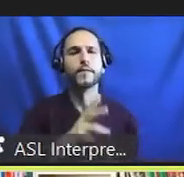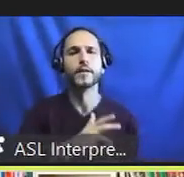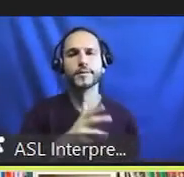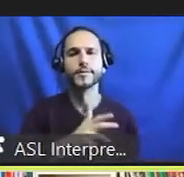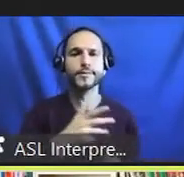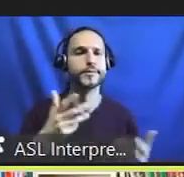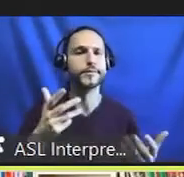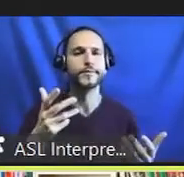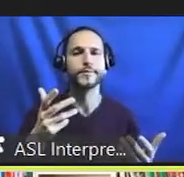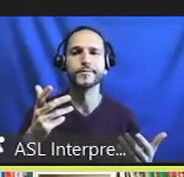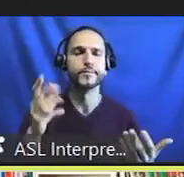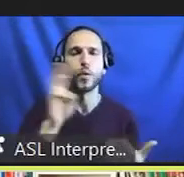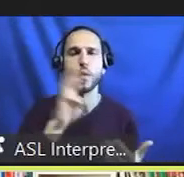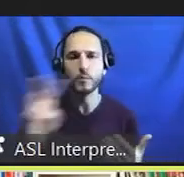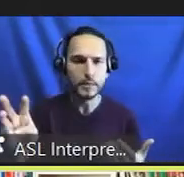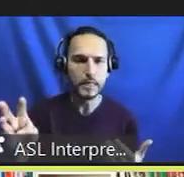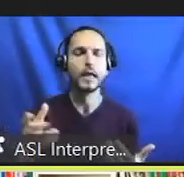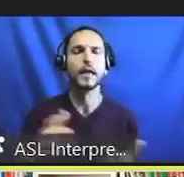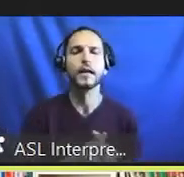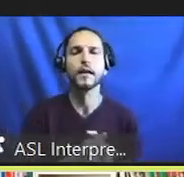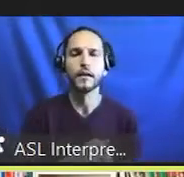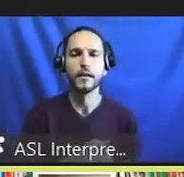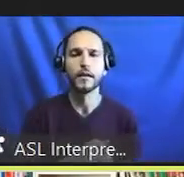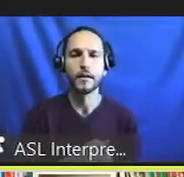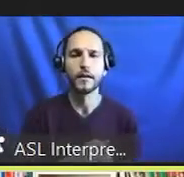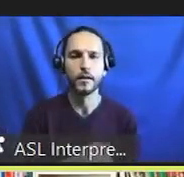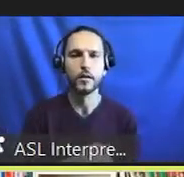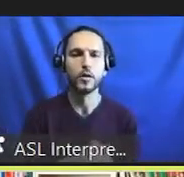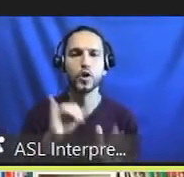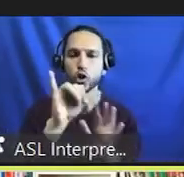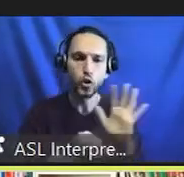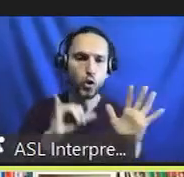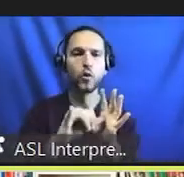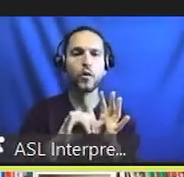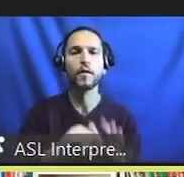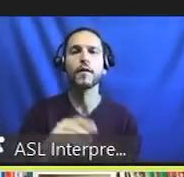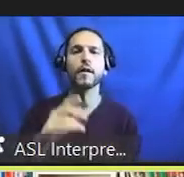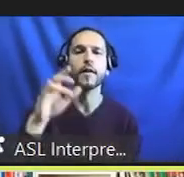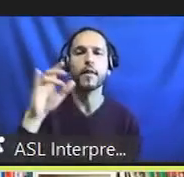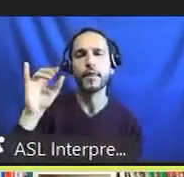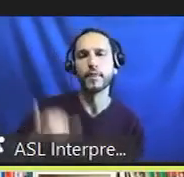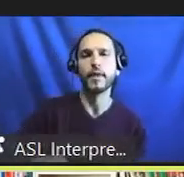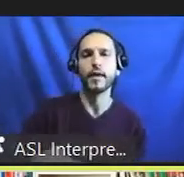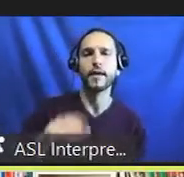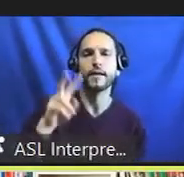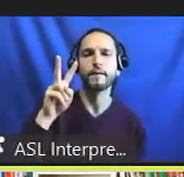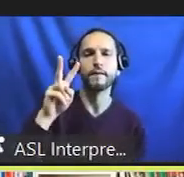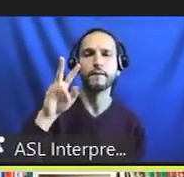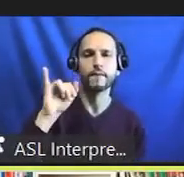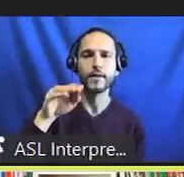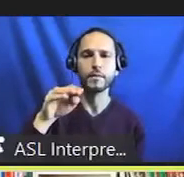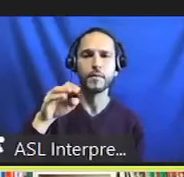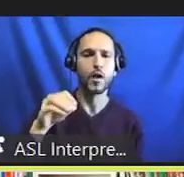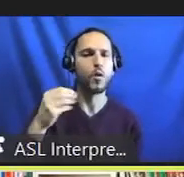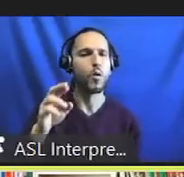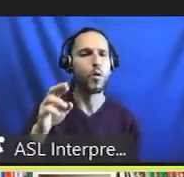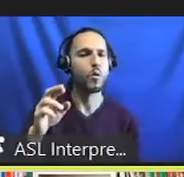such as the school's website, official YouTube or Vimeo, SoundCloud channels, et cetera.